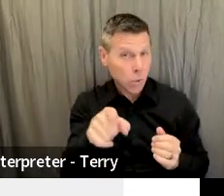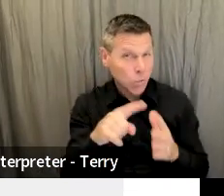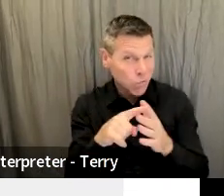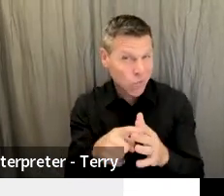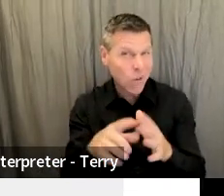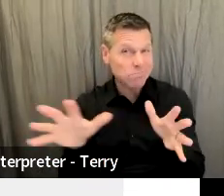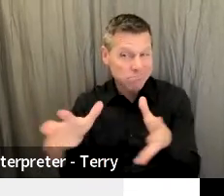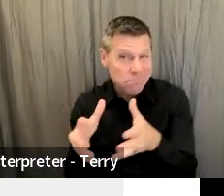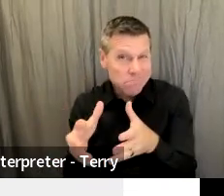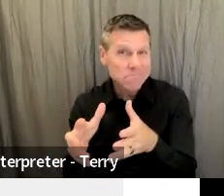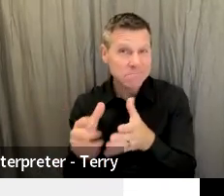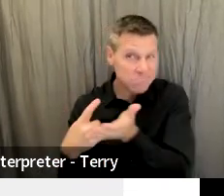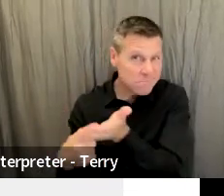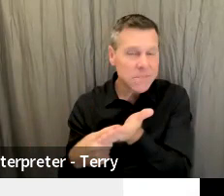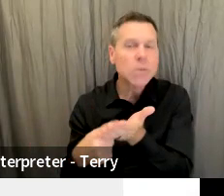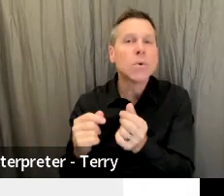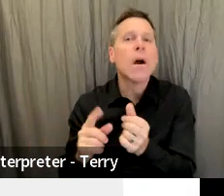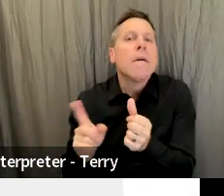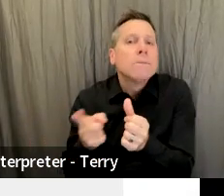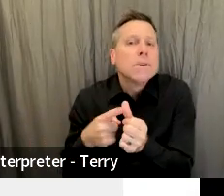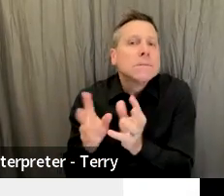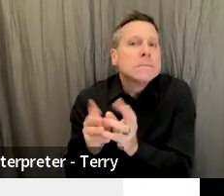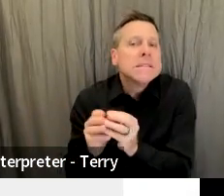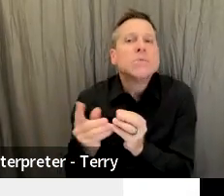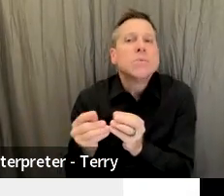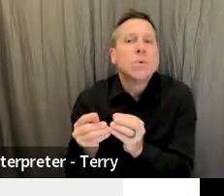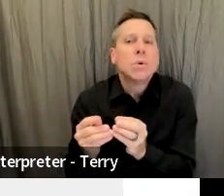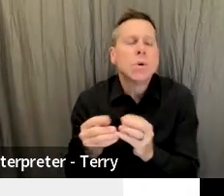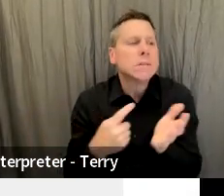where you talk about the organization and what the organization should be,